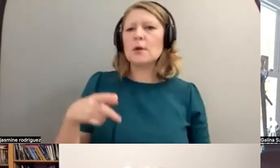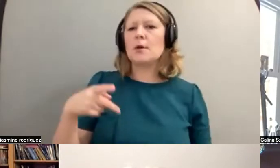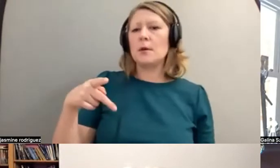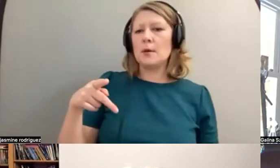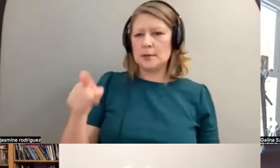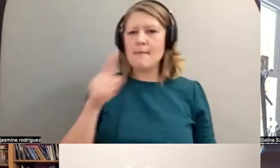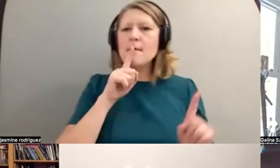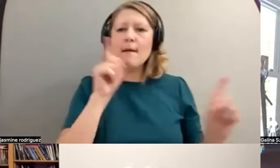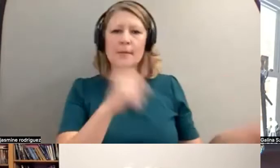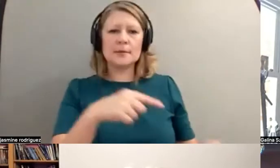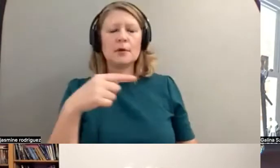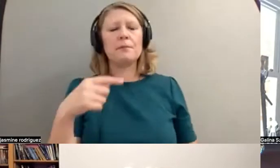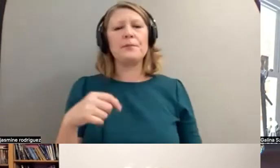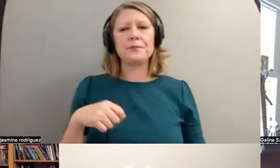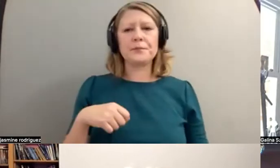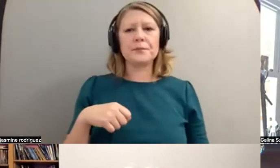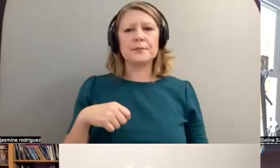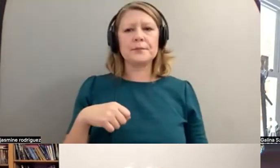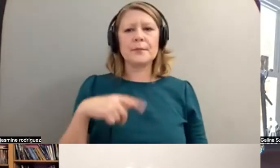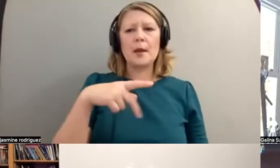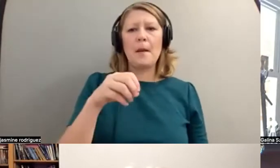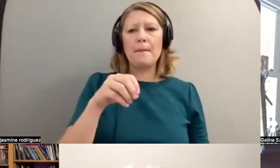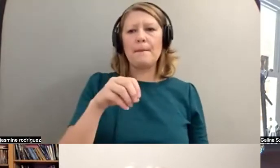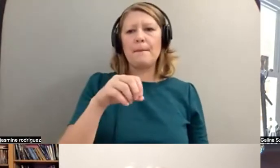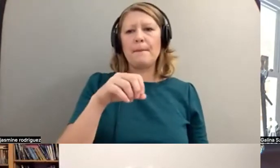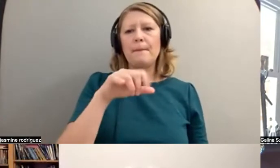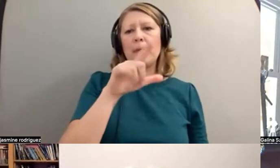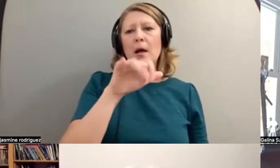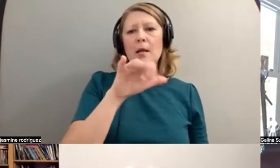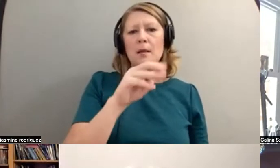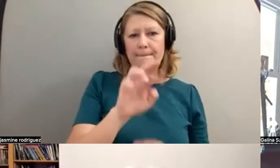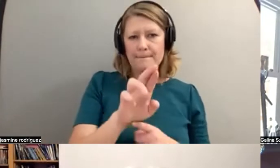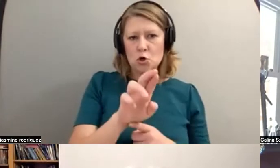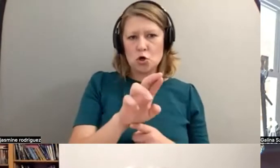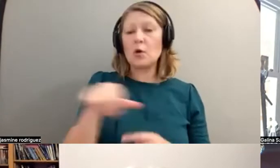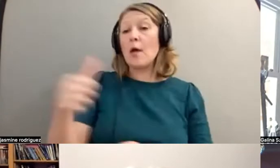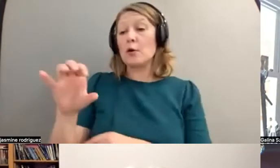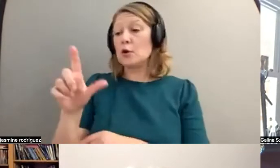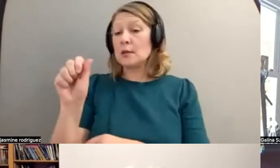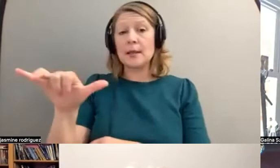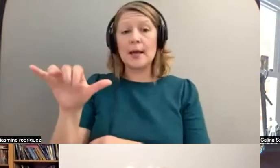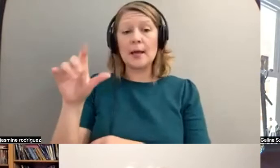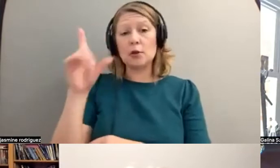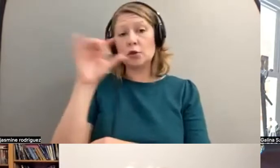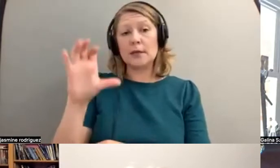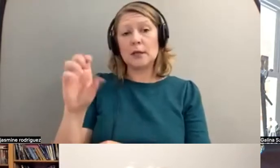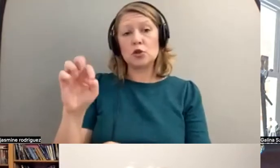use to have the-- we call it ceramic, right? And polymer clay, it is more a chemistry--